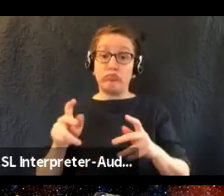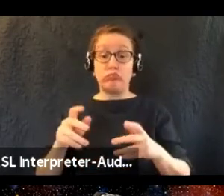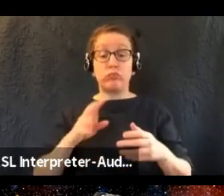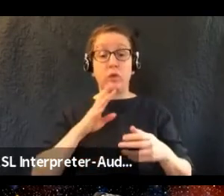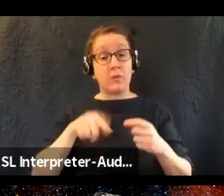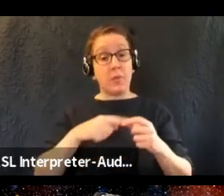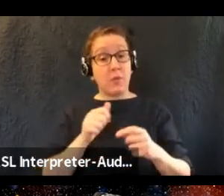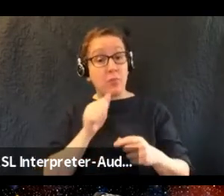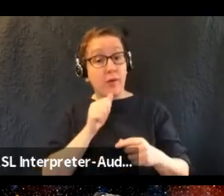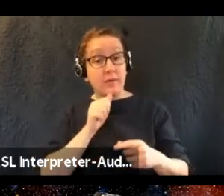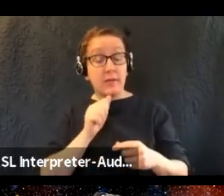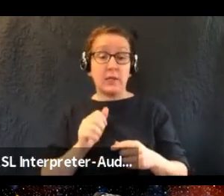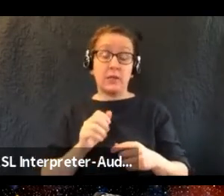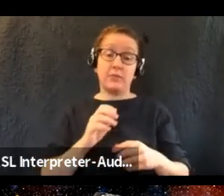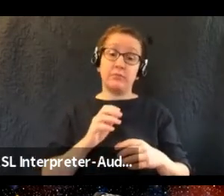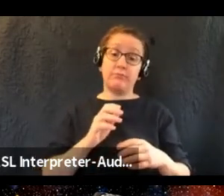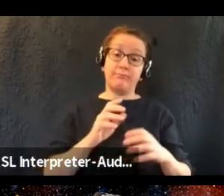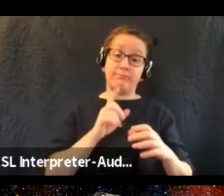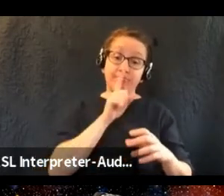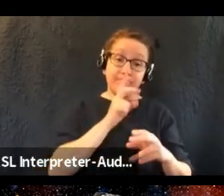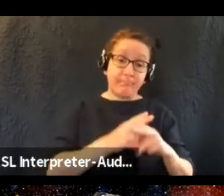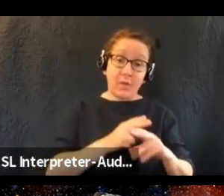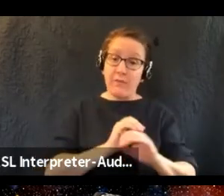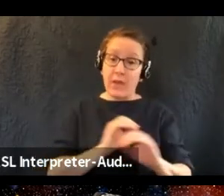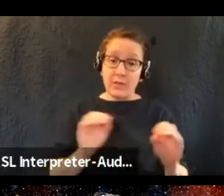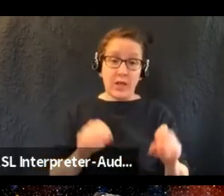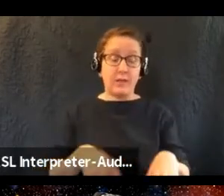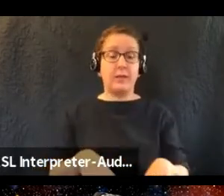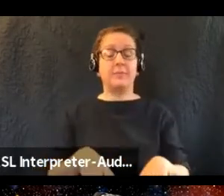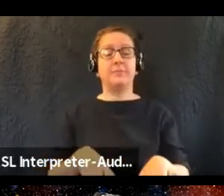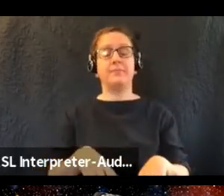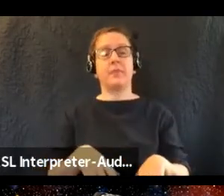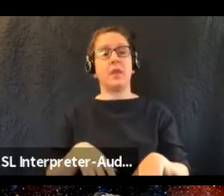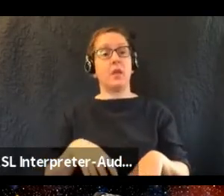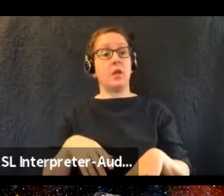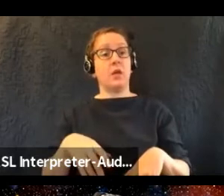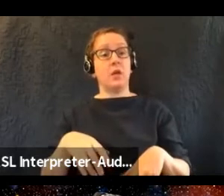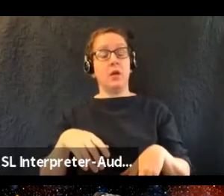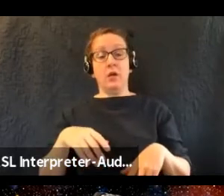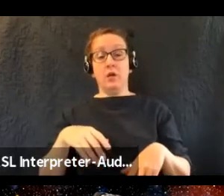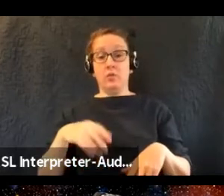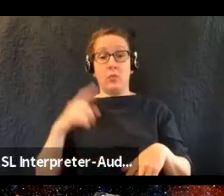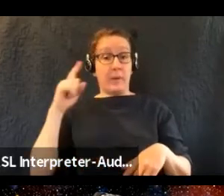For me, one of the biggest things I hear a lot are concerns: I don't want my family to find out.